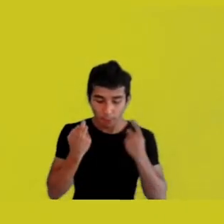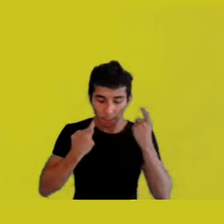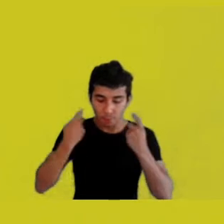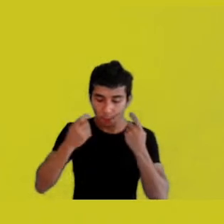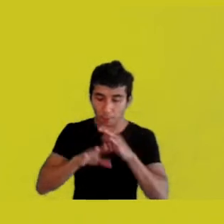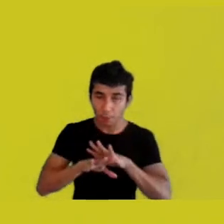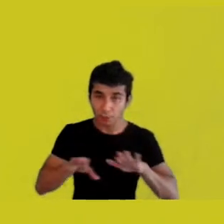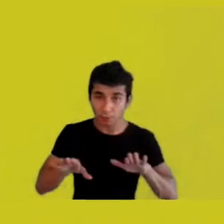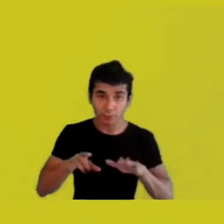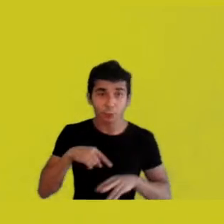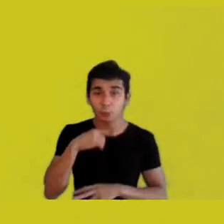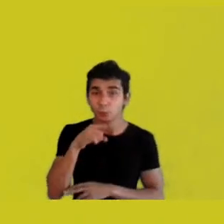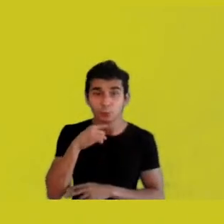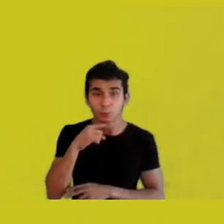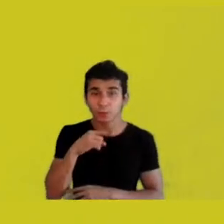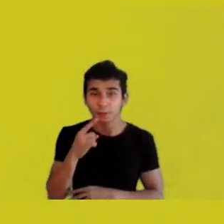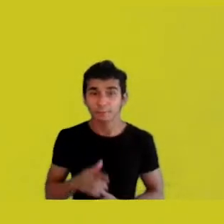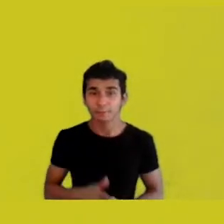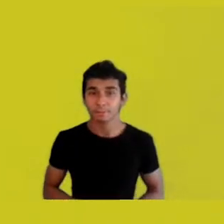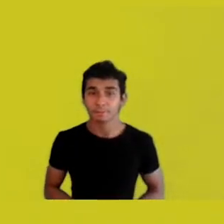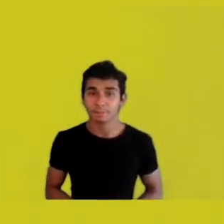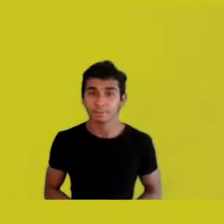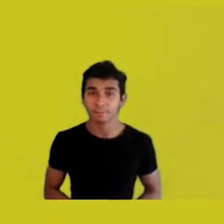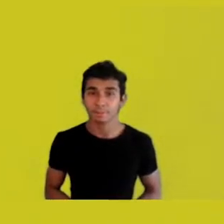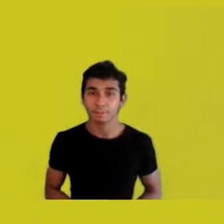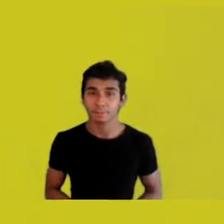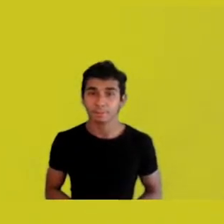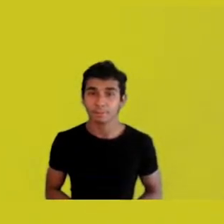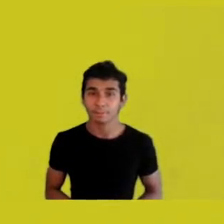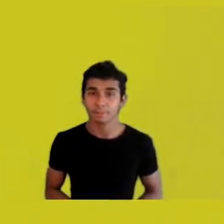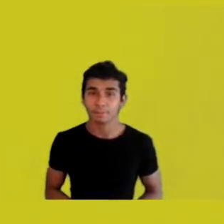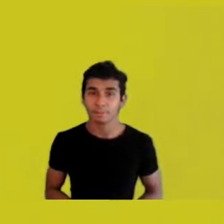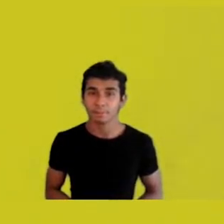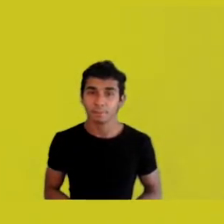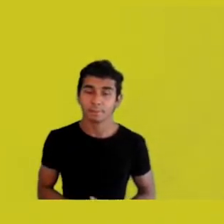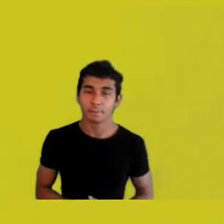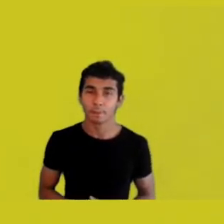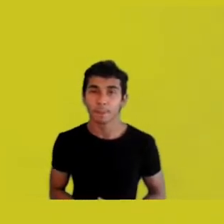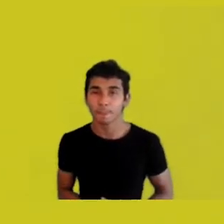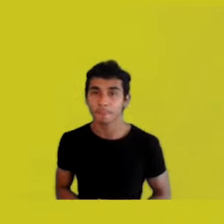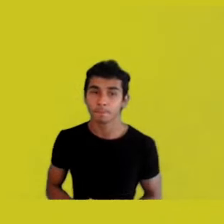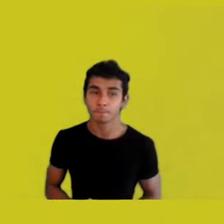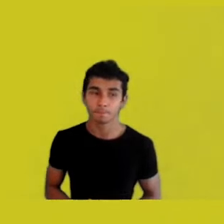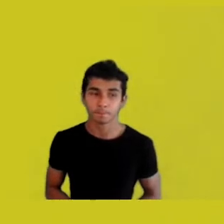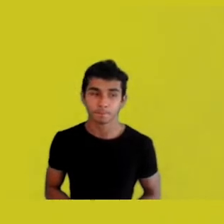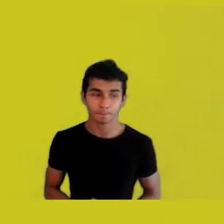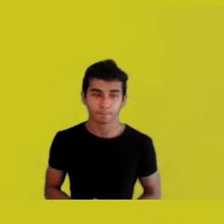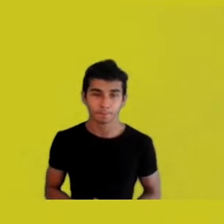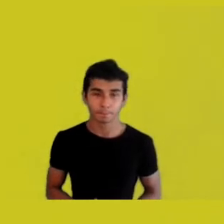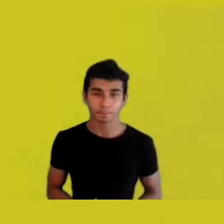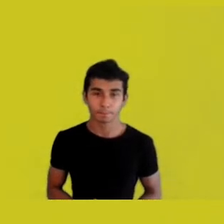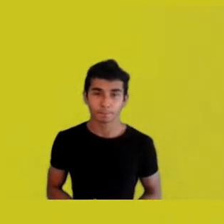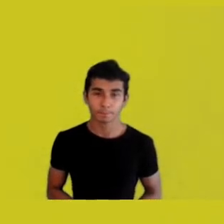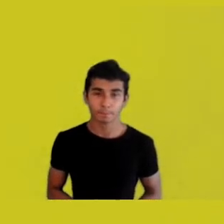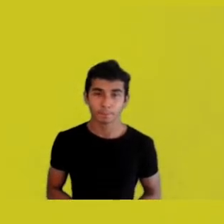And fractality, evidently, is found in the fact that